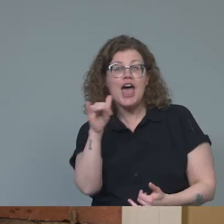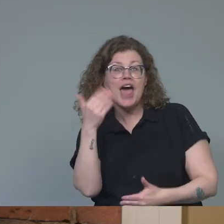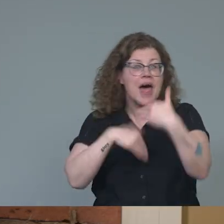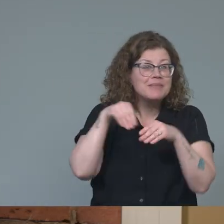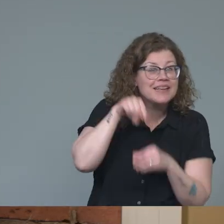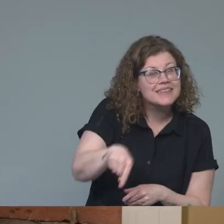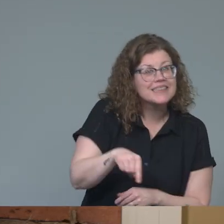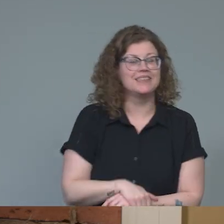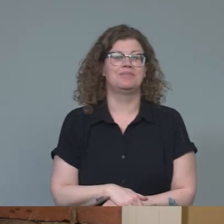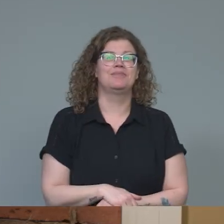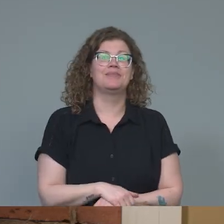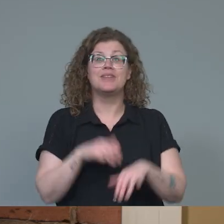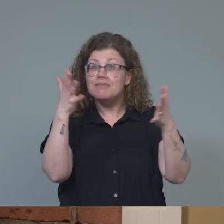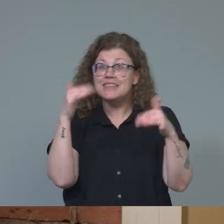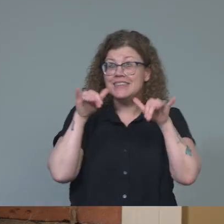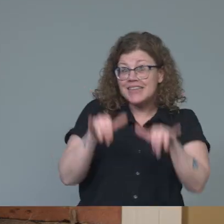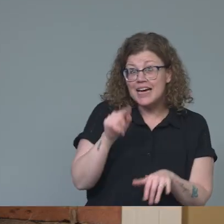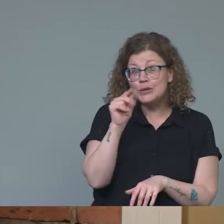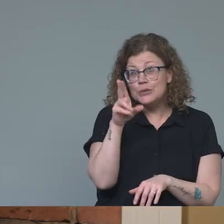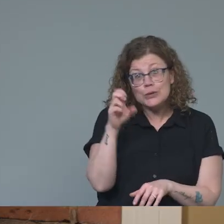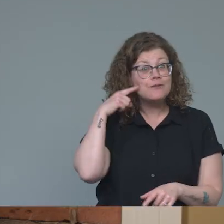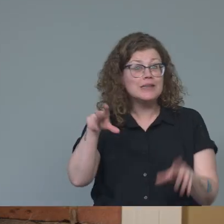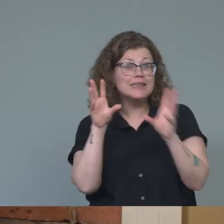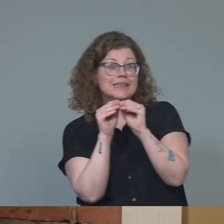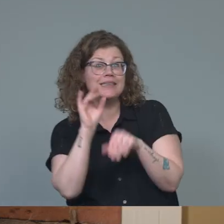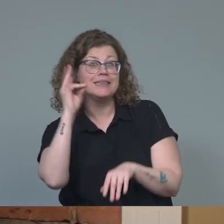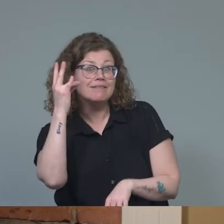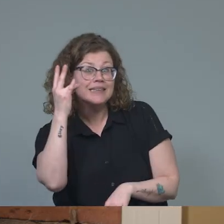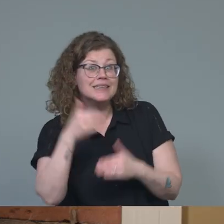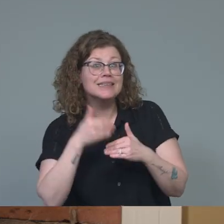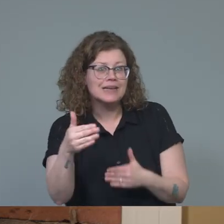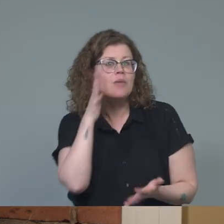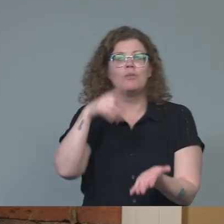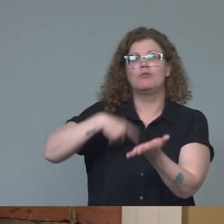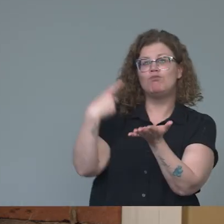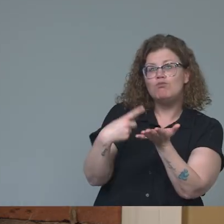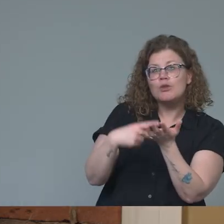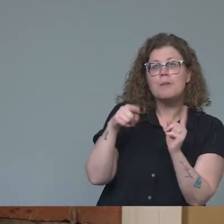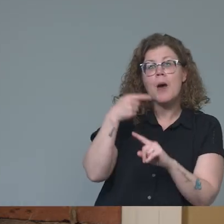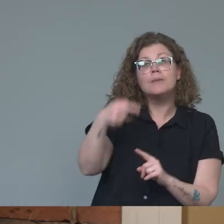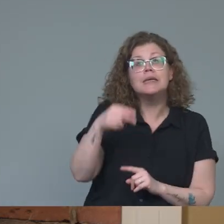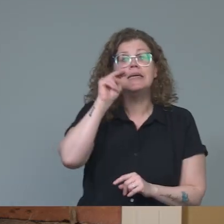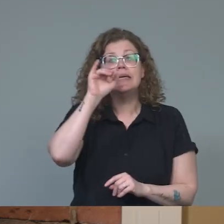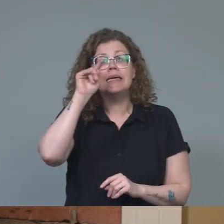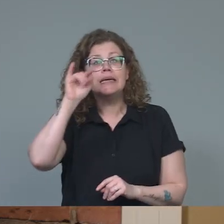the community as you move forward. I look forward to seeing what you come up with. Stay tuned for session seven. In session seven,